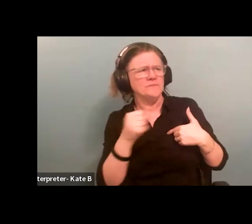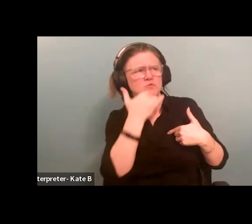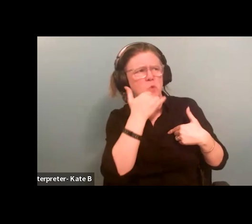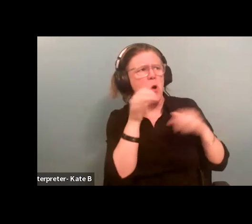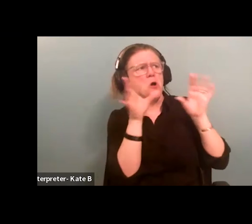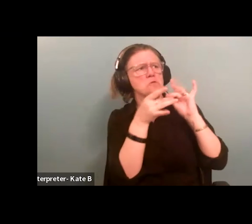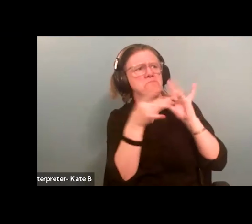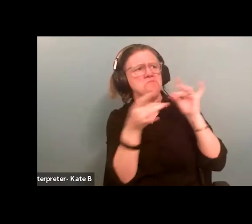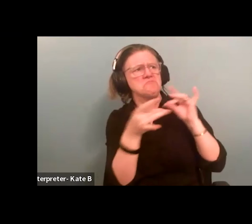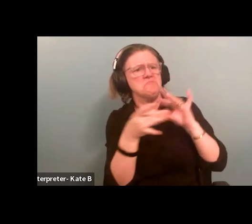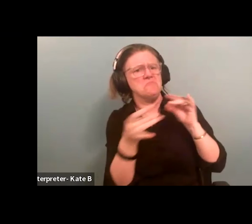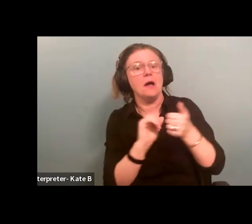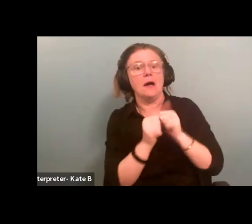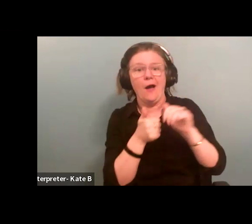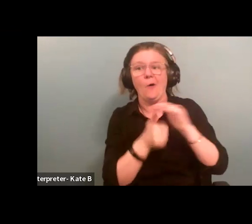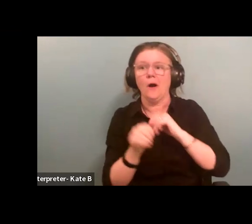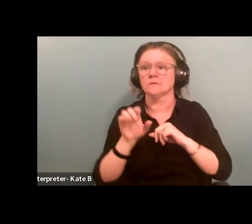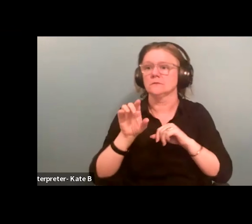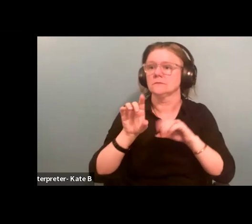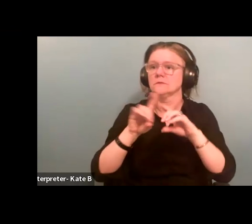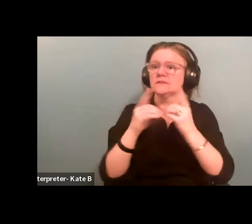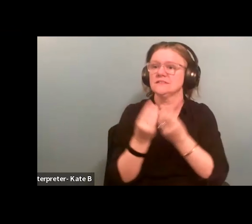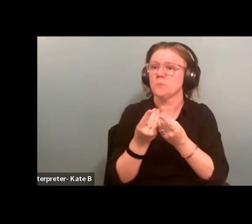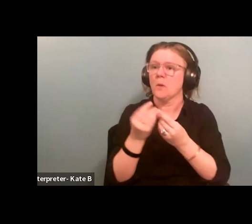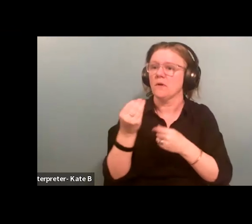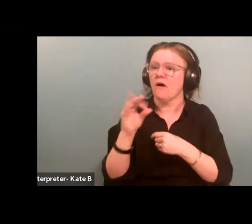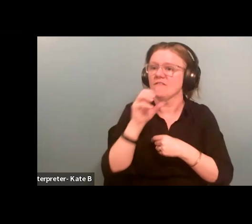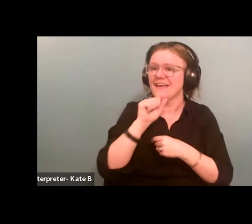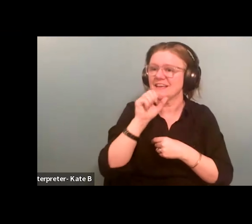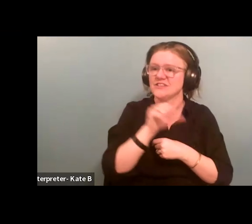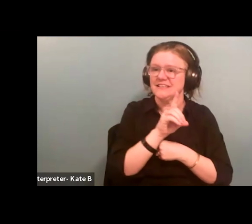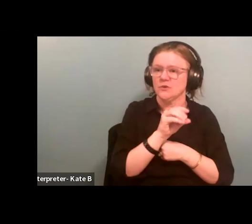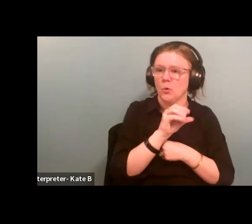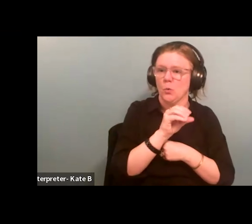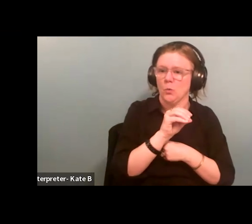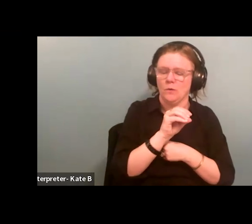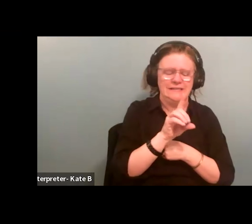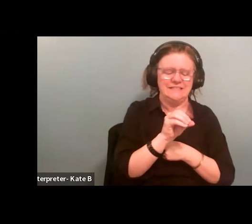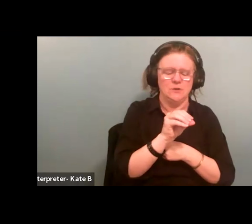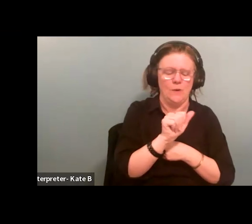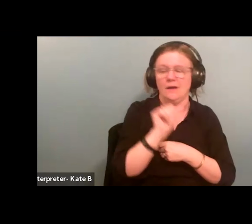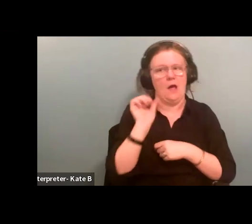And they do that through the Department of Aging, not with the individual Area Agency on Aging.